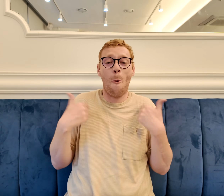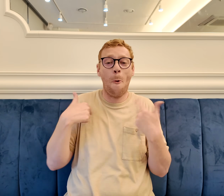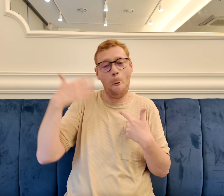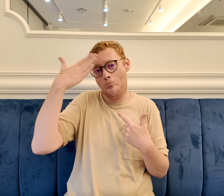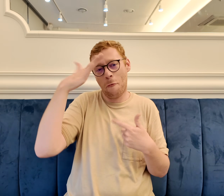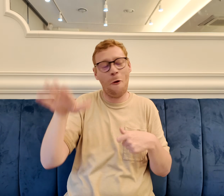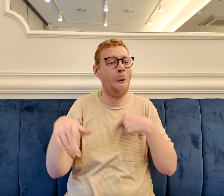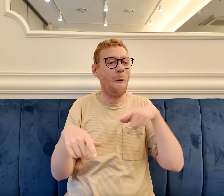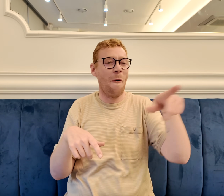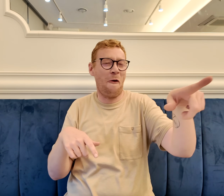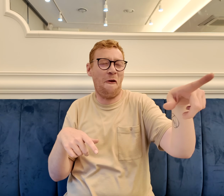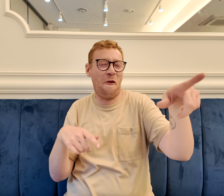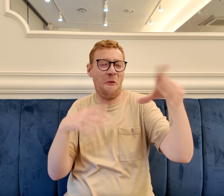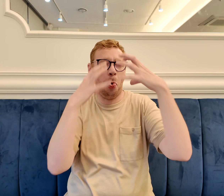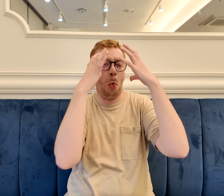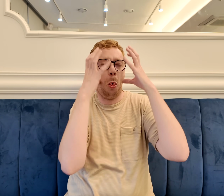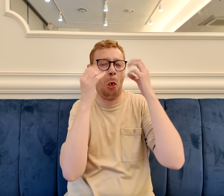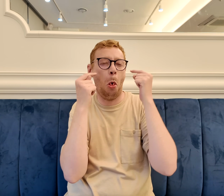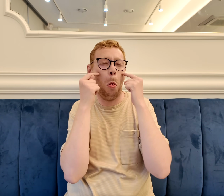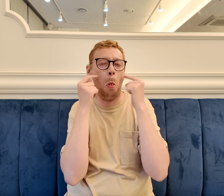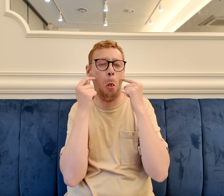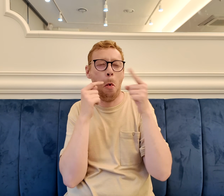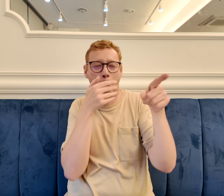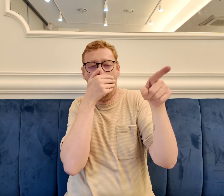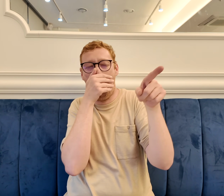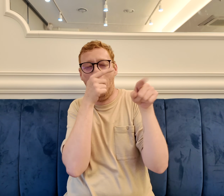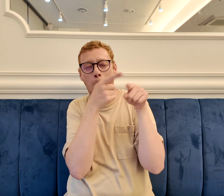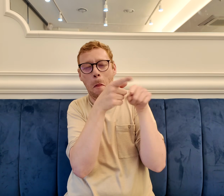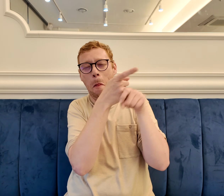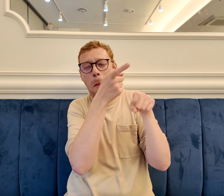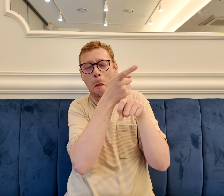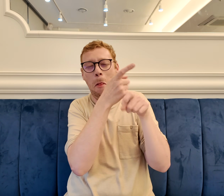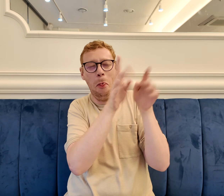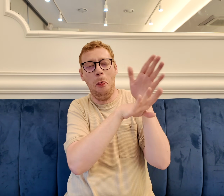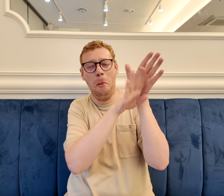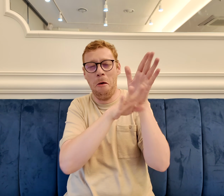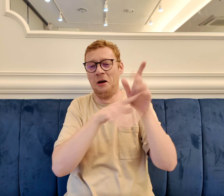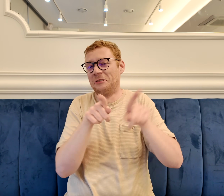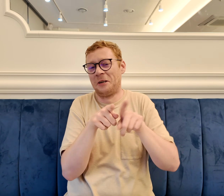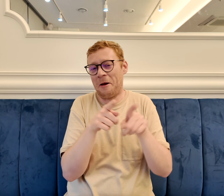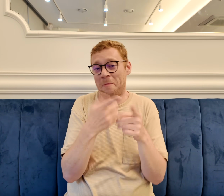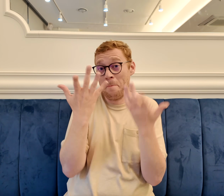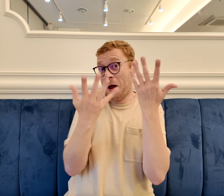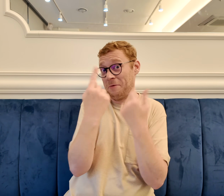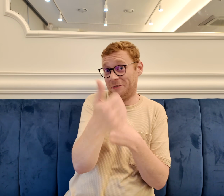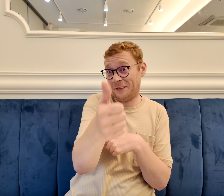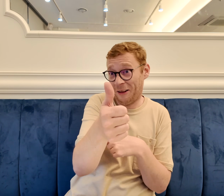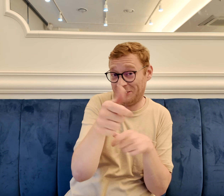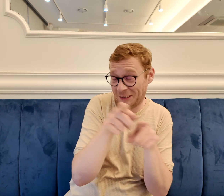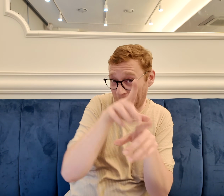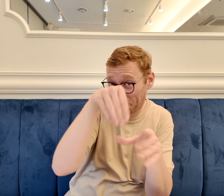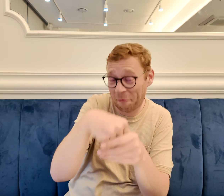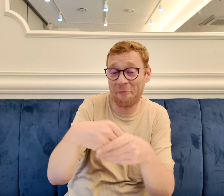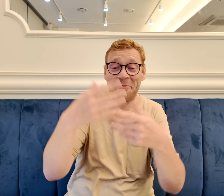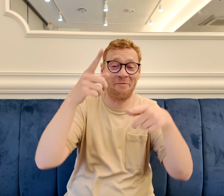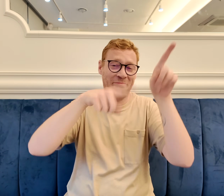When I wasn't aware of it, I might have joked, "Oh, look at that person. What's wrong with their face?" and discriminated against them. Perhaps you did the same.